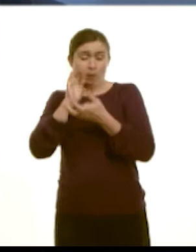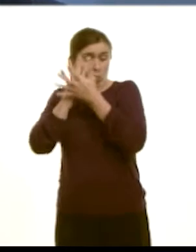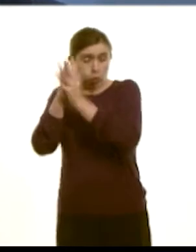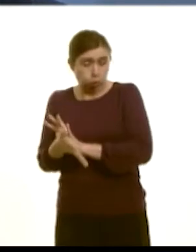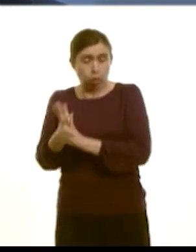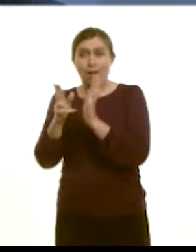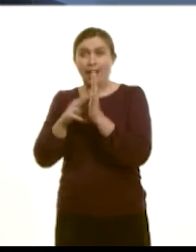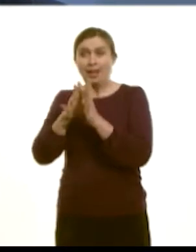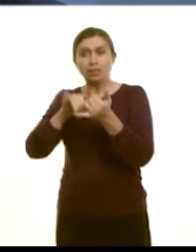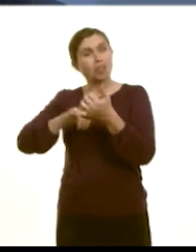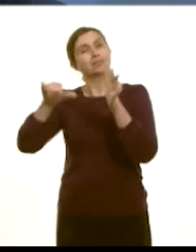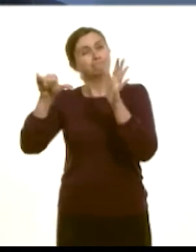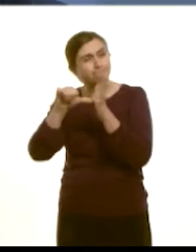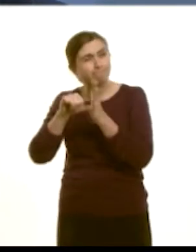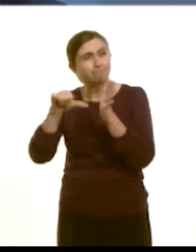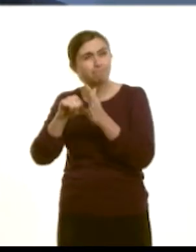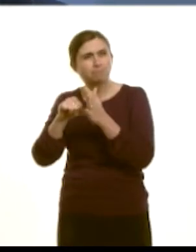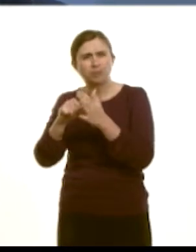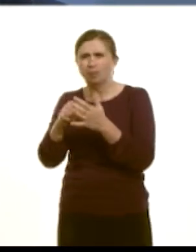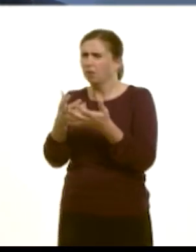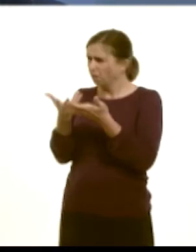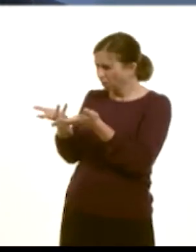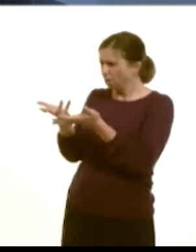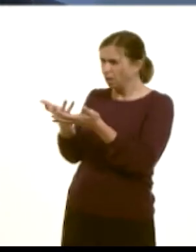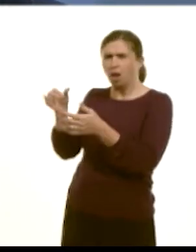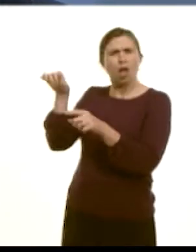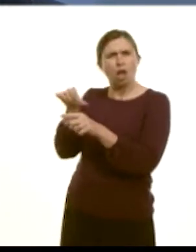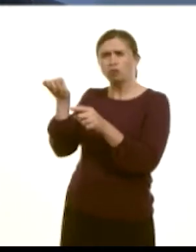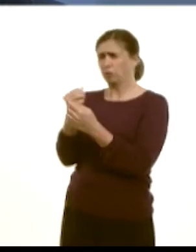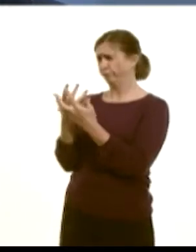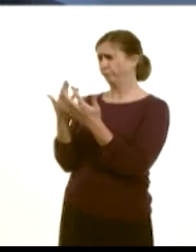service, what do those hundreds of urology patients feel when they see a report that